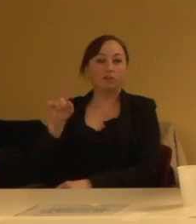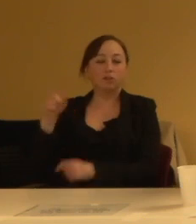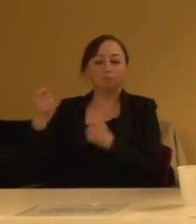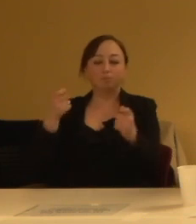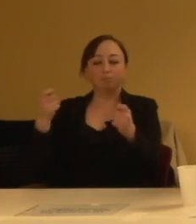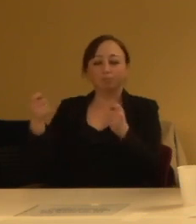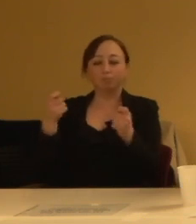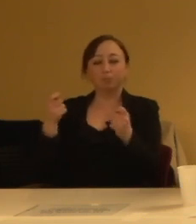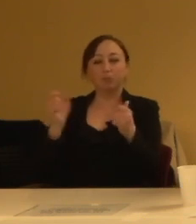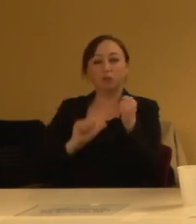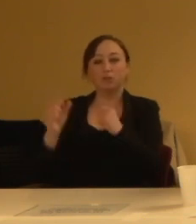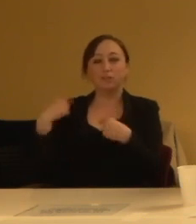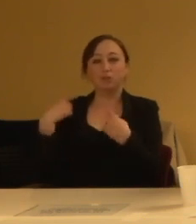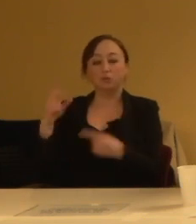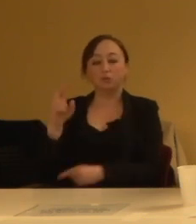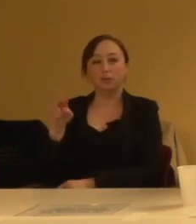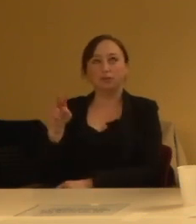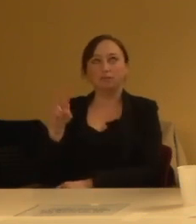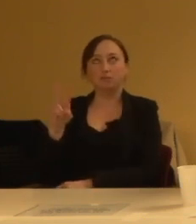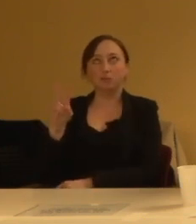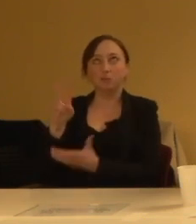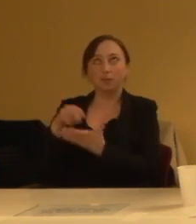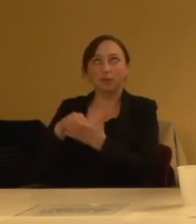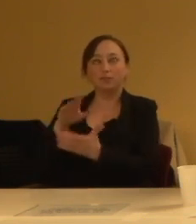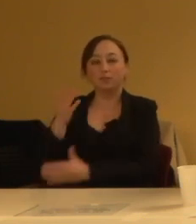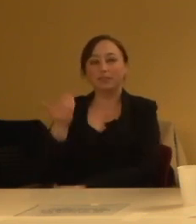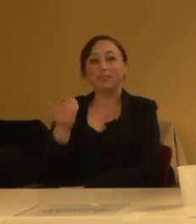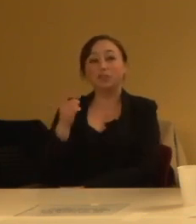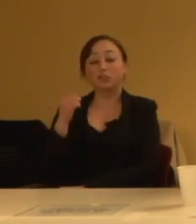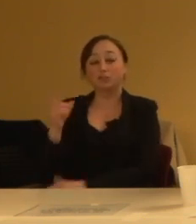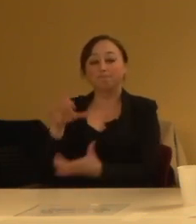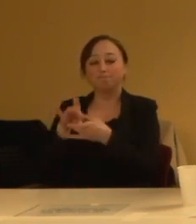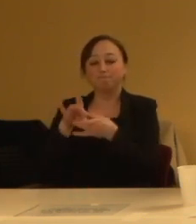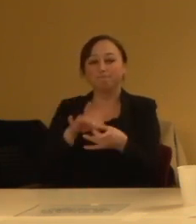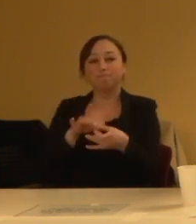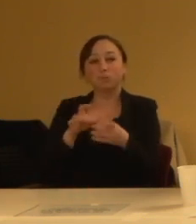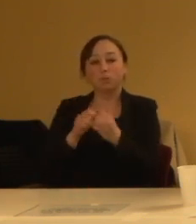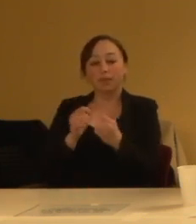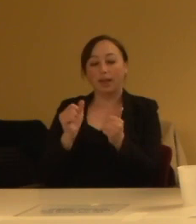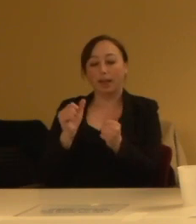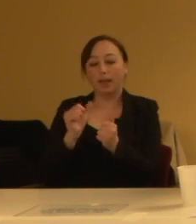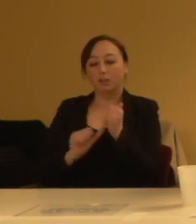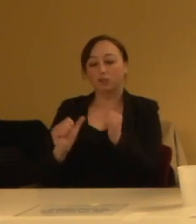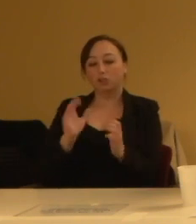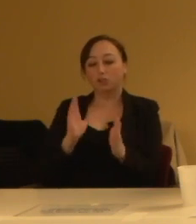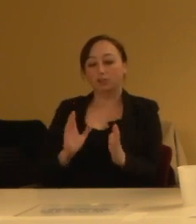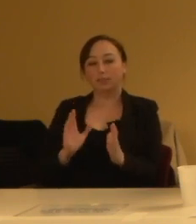Celise has a teaching association with Actors Express in Atlanta, and was an associate artist at Next theater in